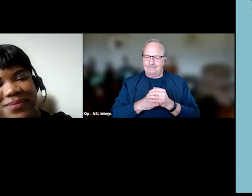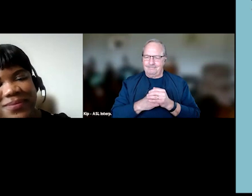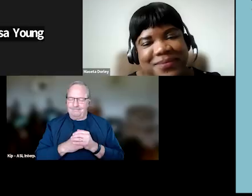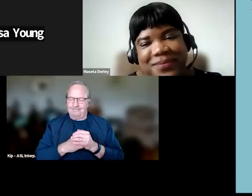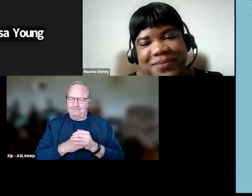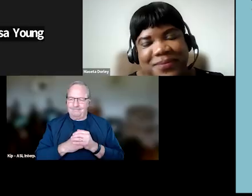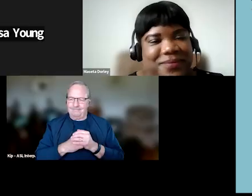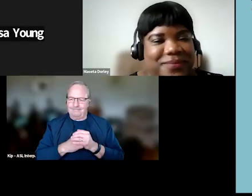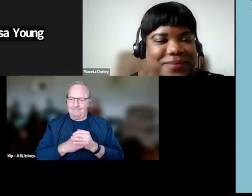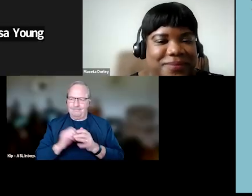Okay.